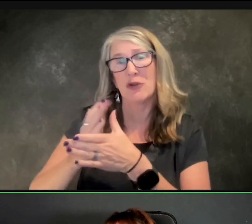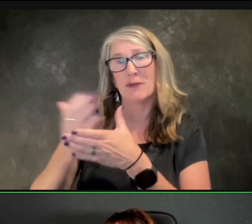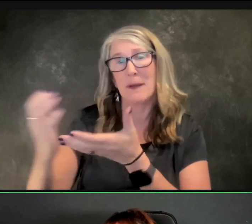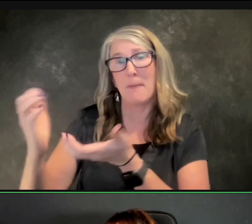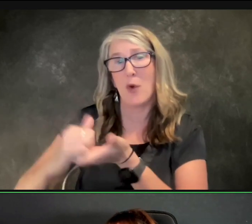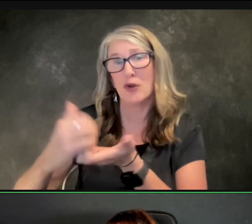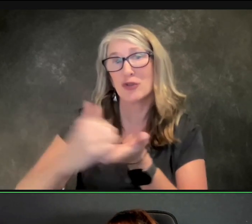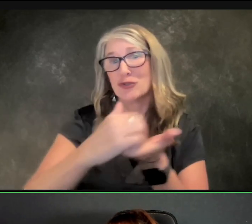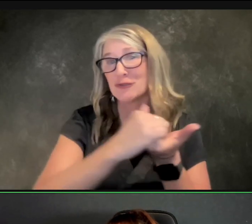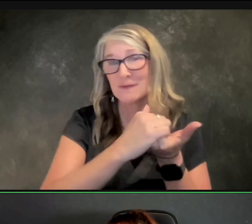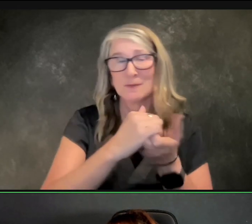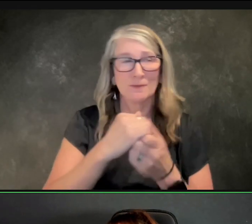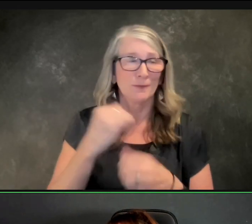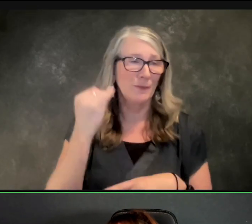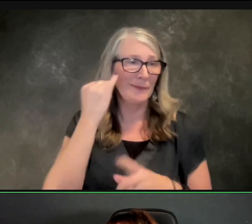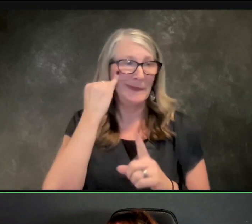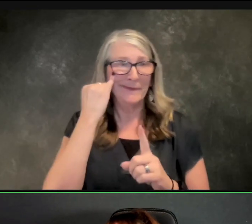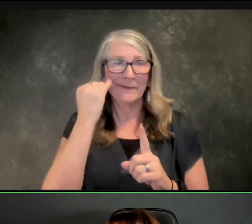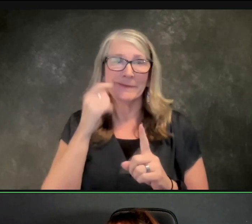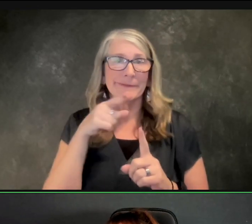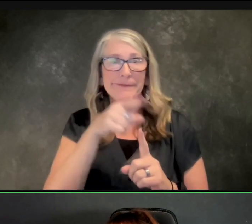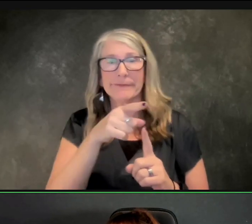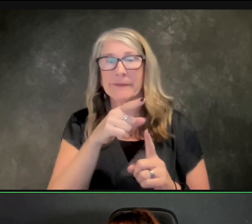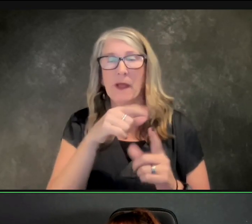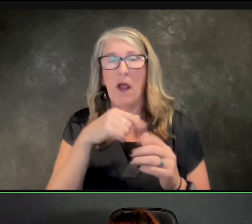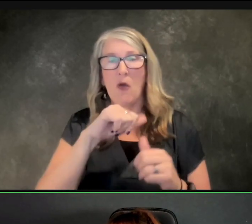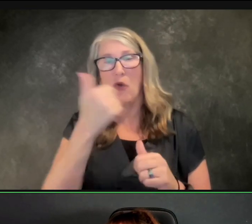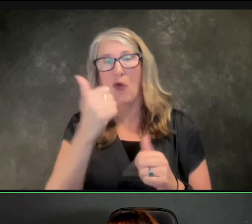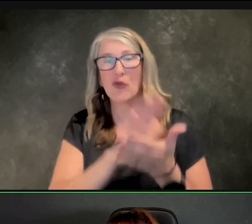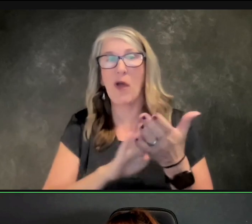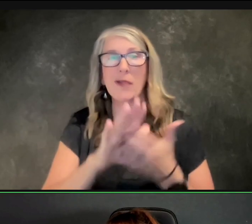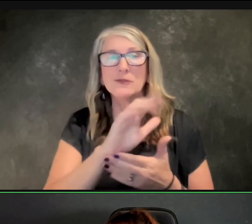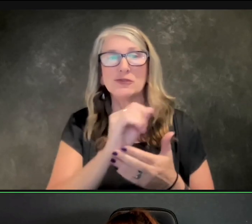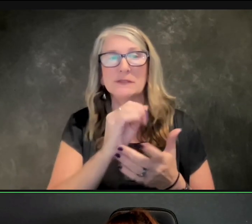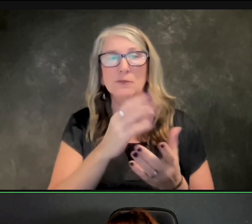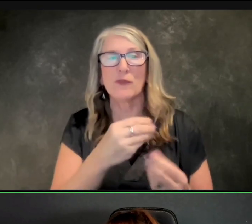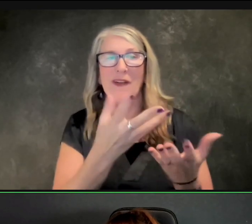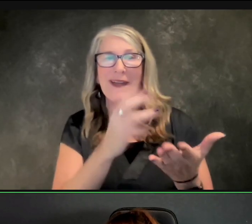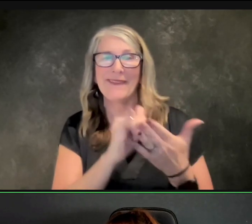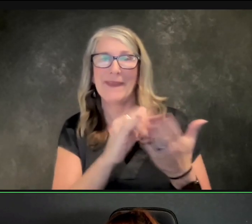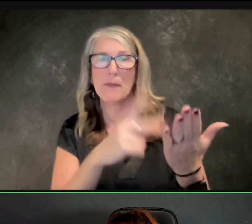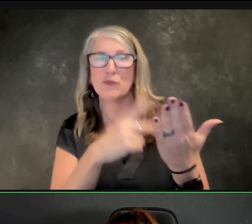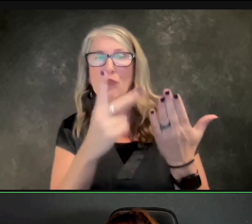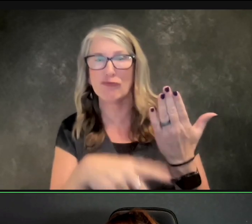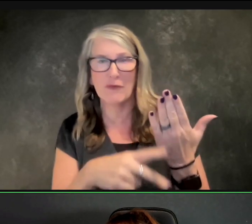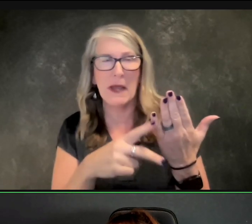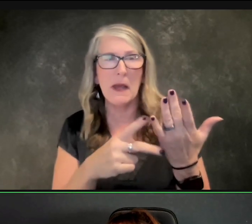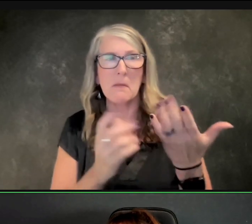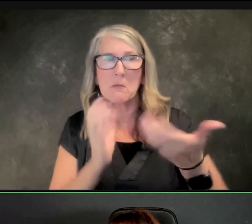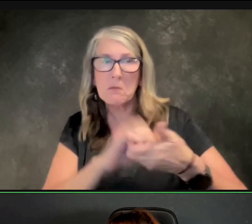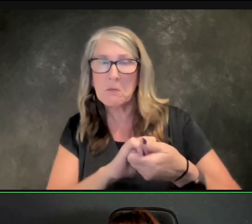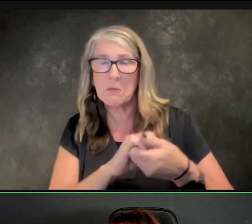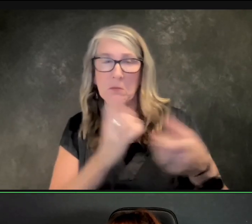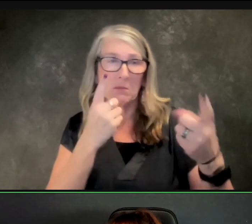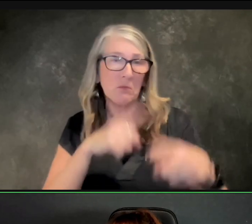or maybe they charge an hourly rate. You may want to look into some cost-sharing partnerships.